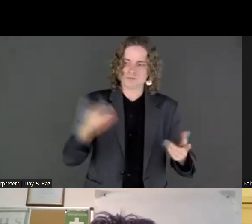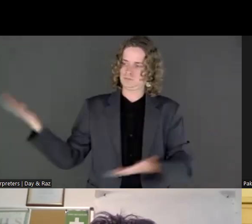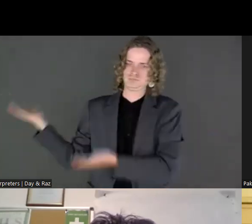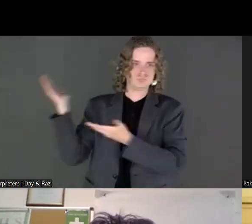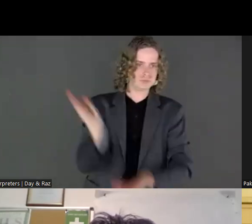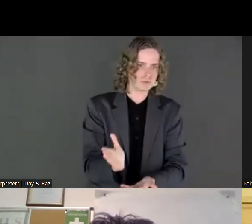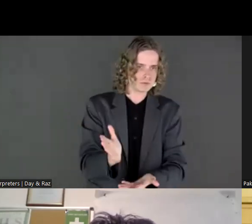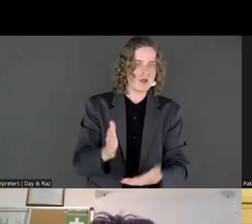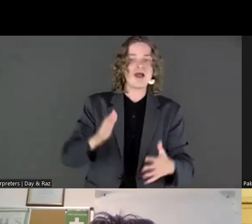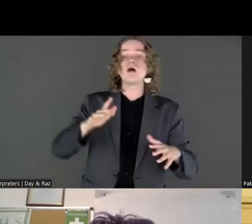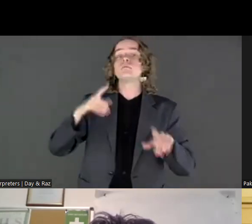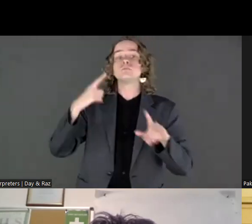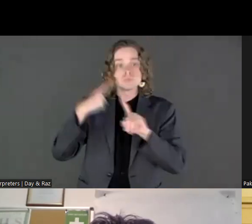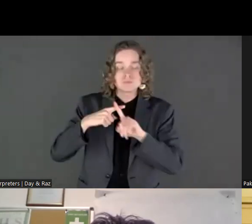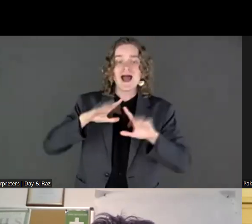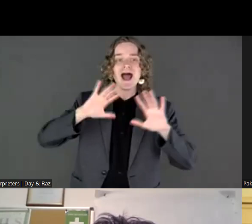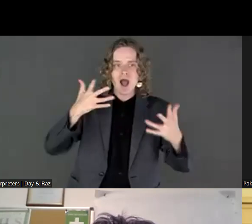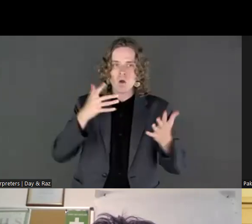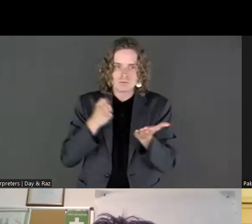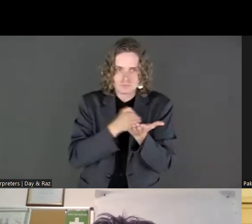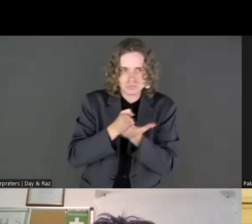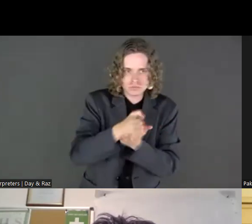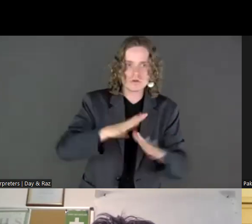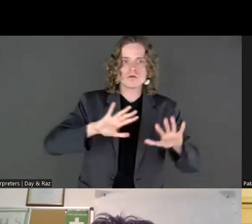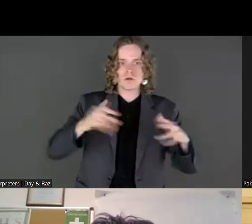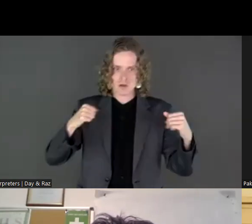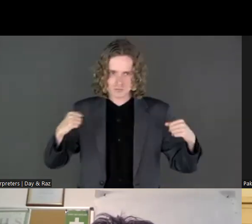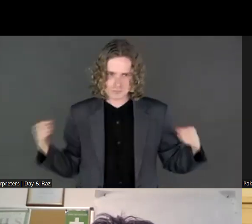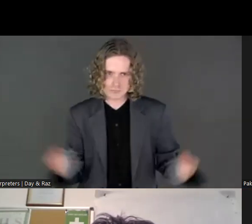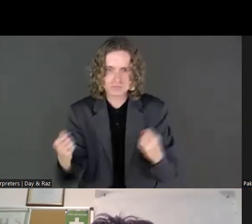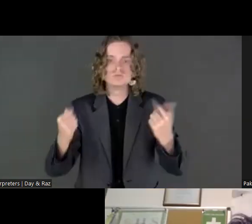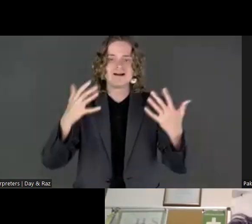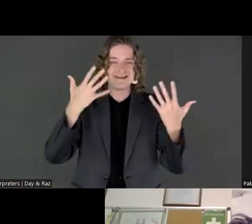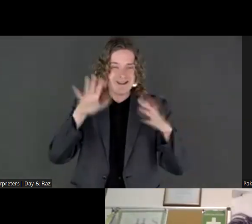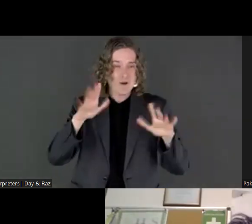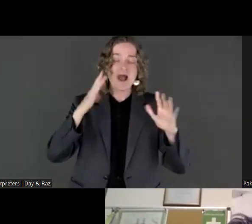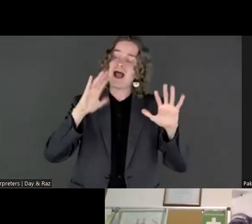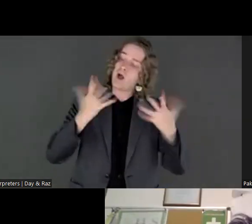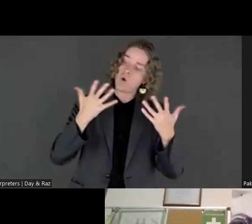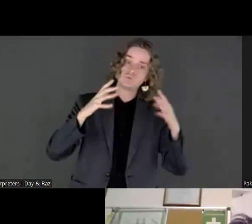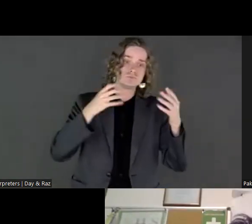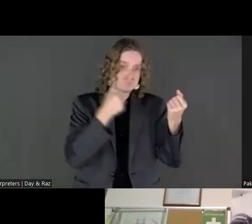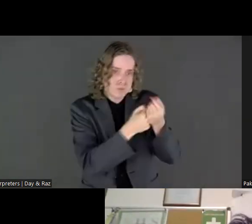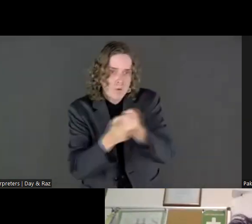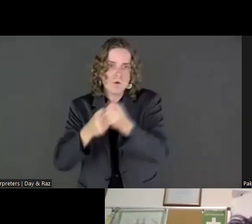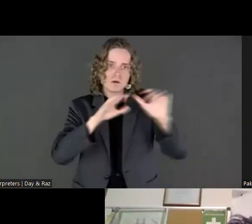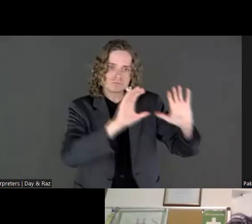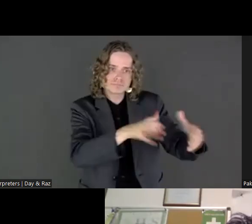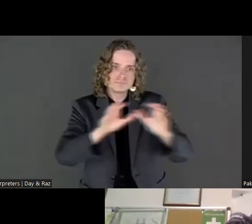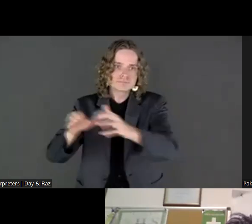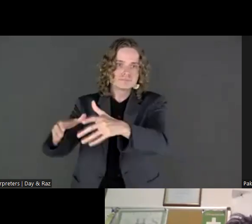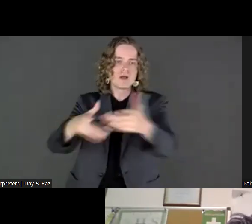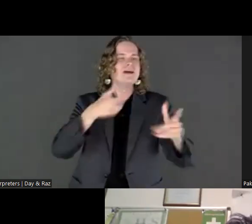how we need to support organizations, what we have to teach them, otherwise, we can see that they